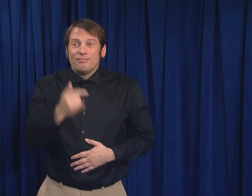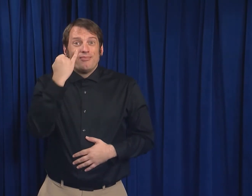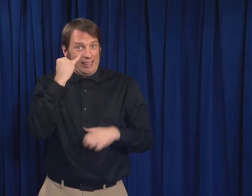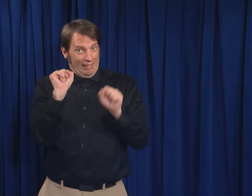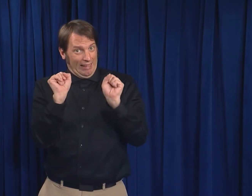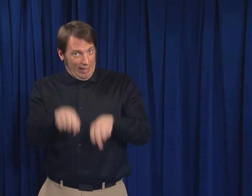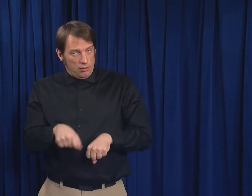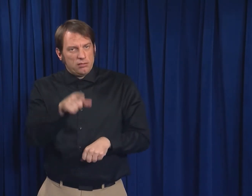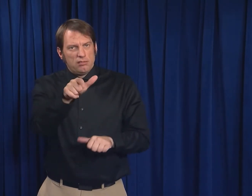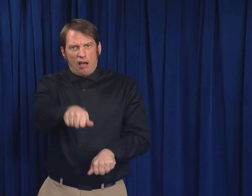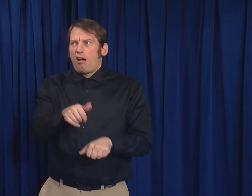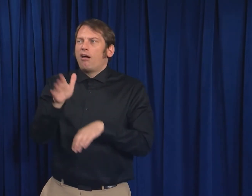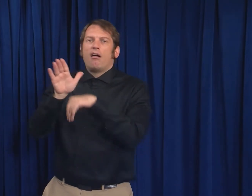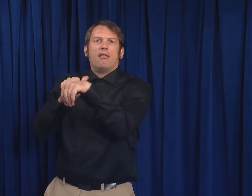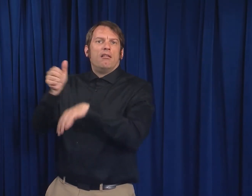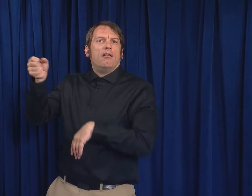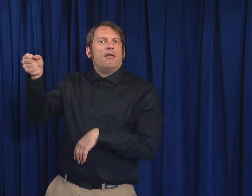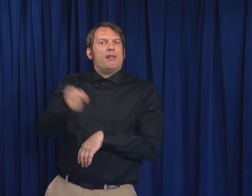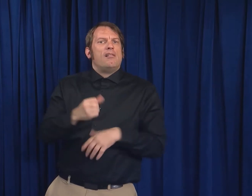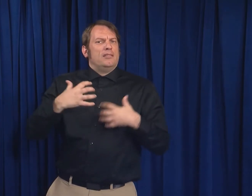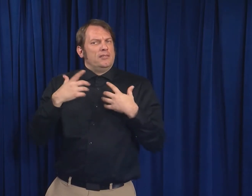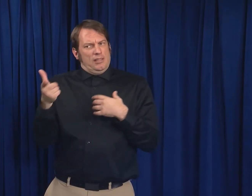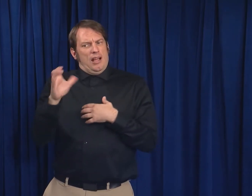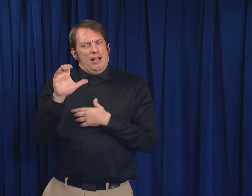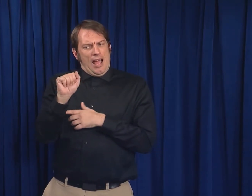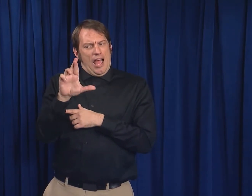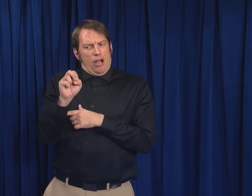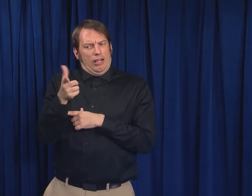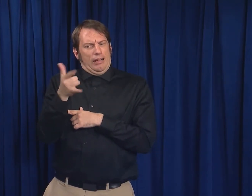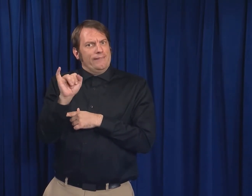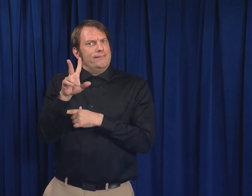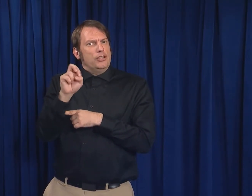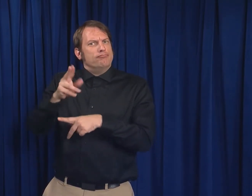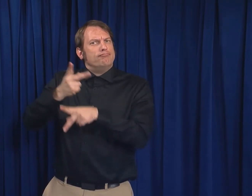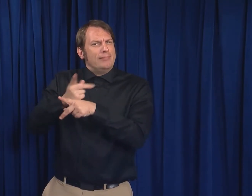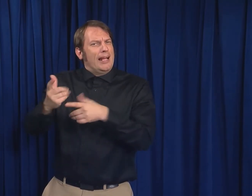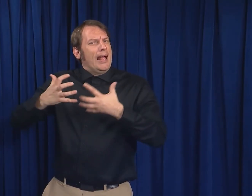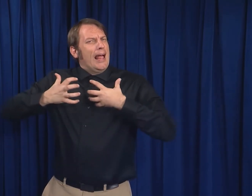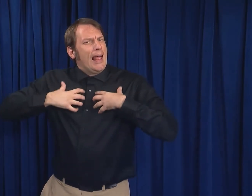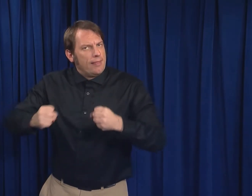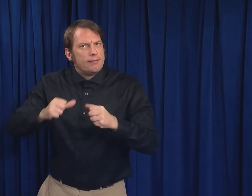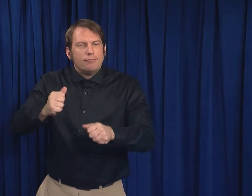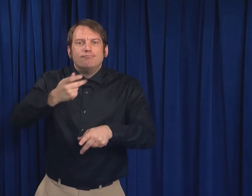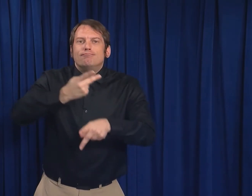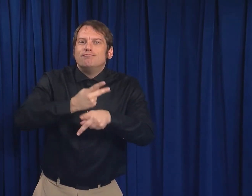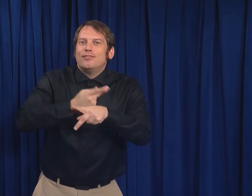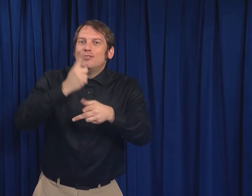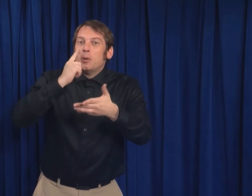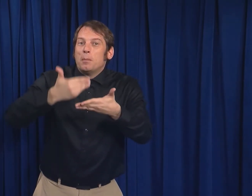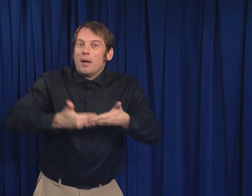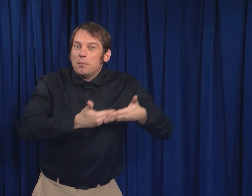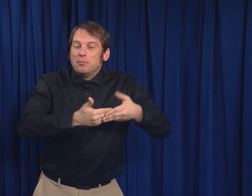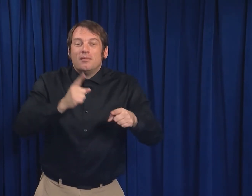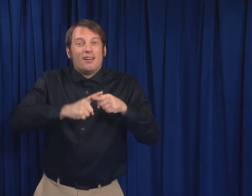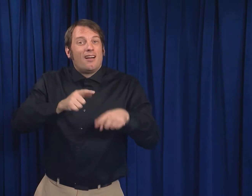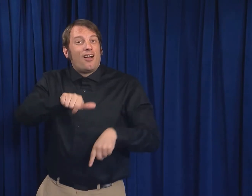If possible, have a healthy caregiver help you in caring for your baby and any other children in your home